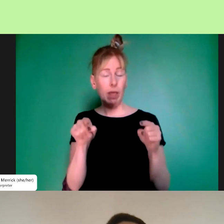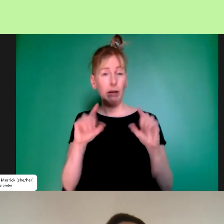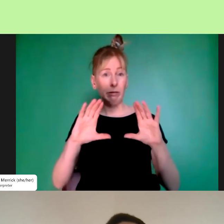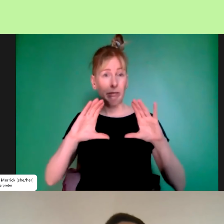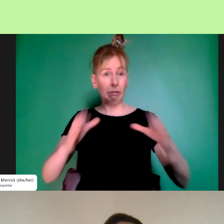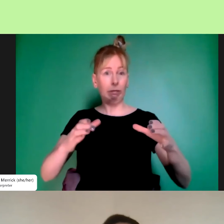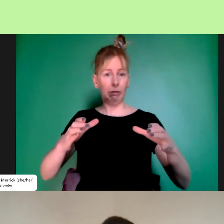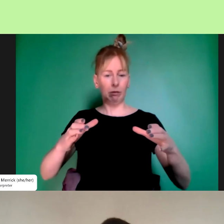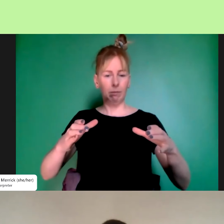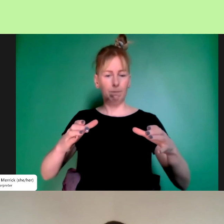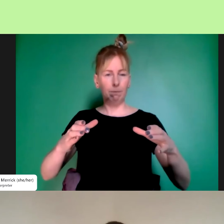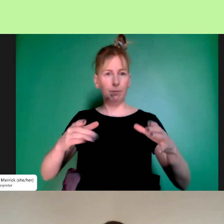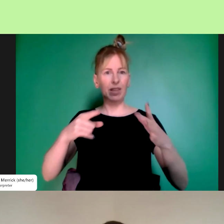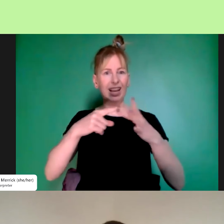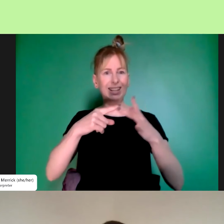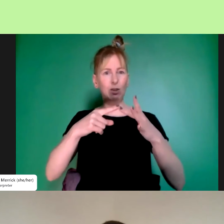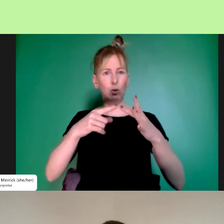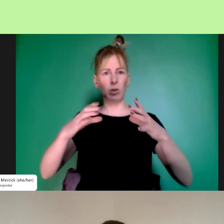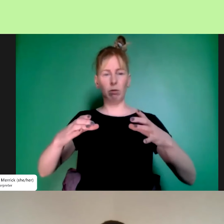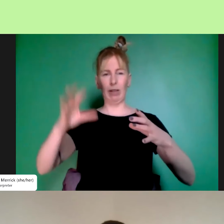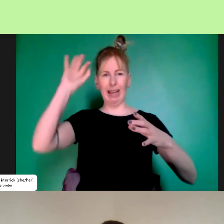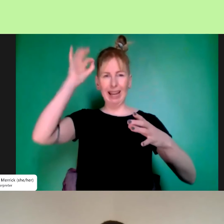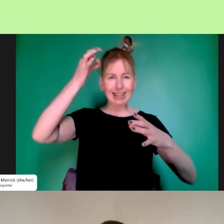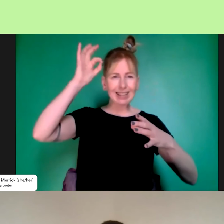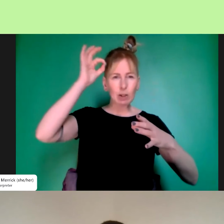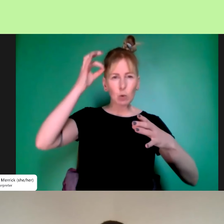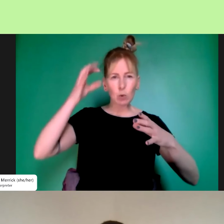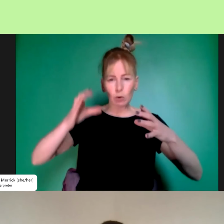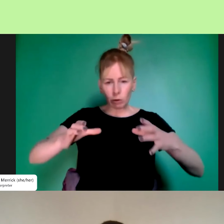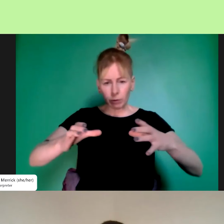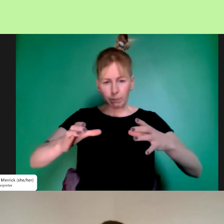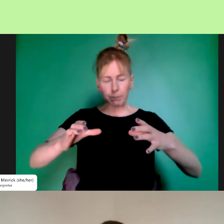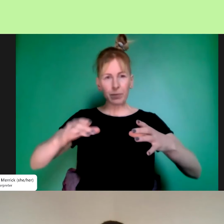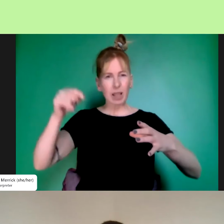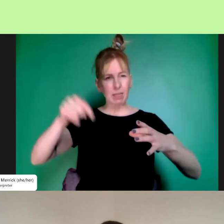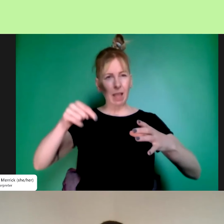institutions are, that's what we're talking about? There are other forms of gatherings that